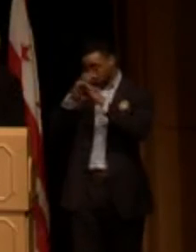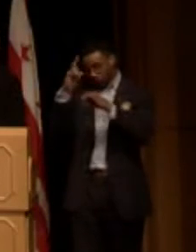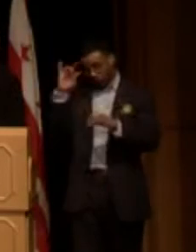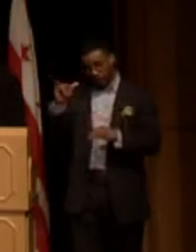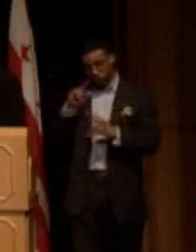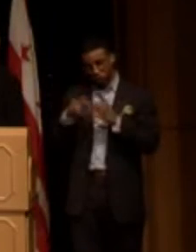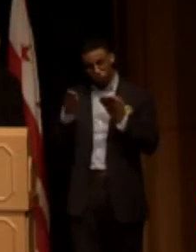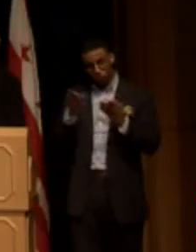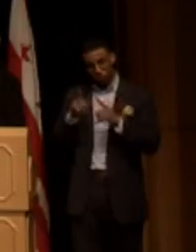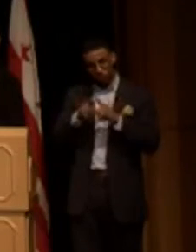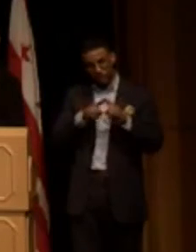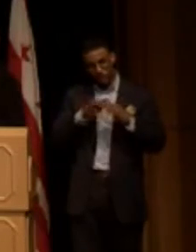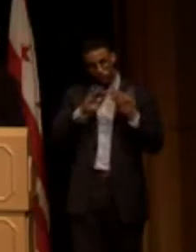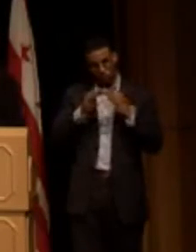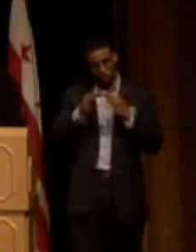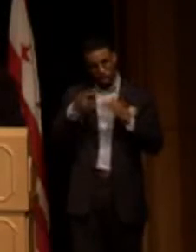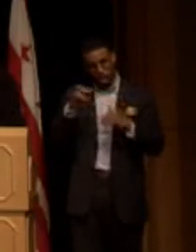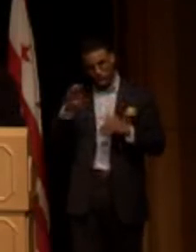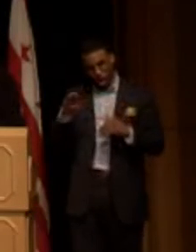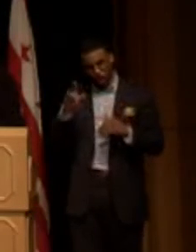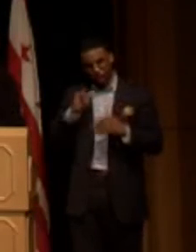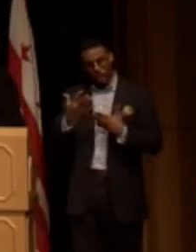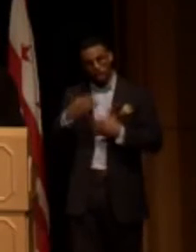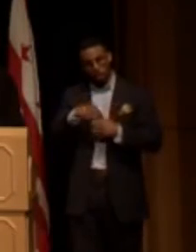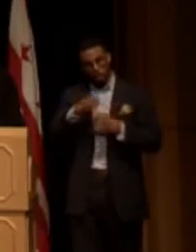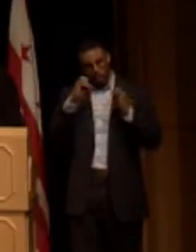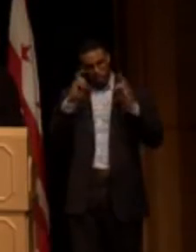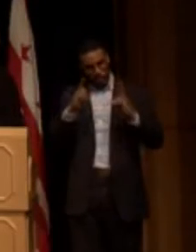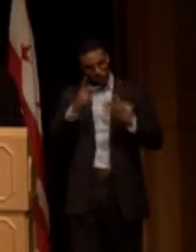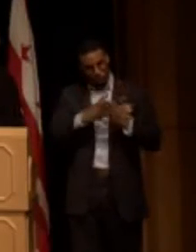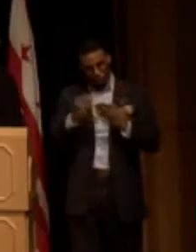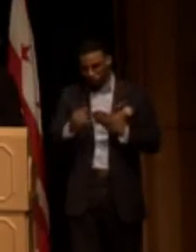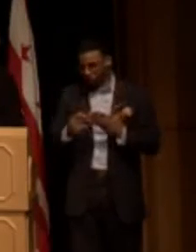SERVE AS A COMMUNITY HUB THAT INCLUDES EDUCATIONAL PROGRAMMING